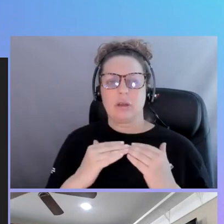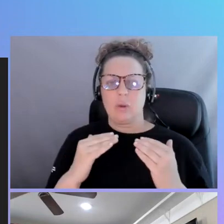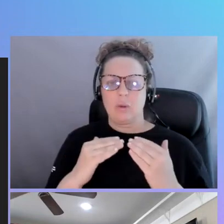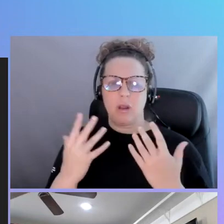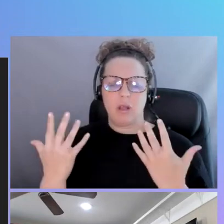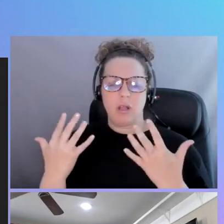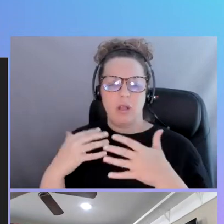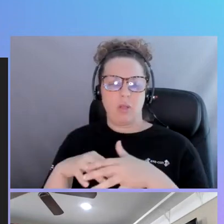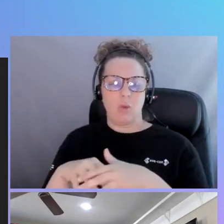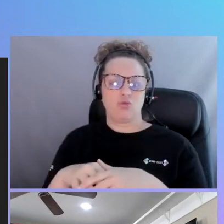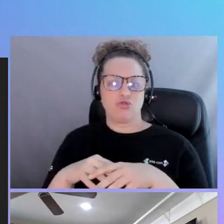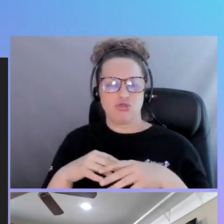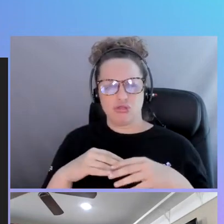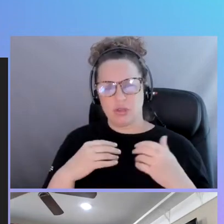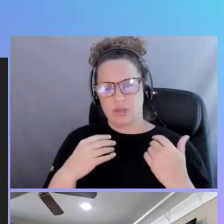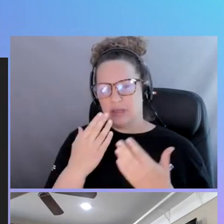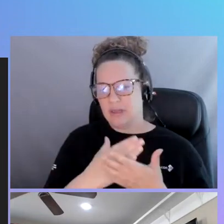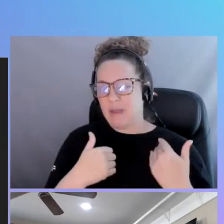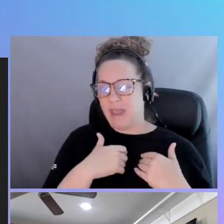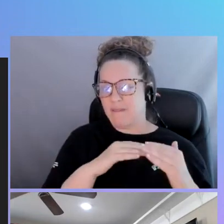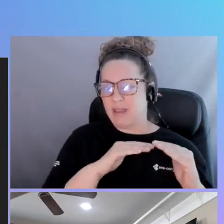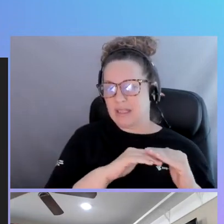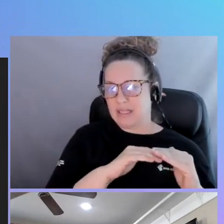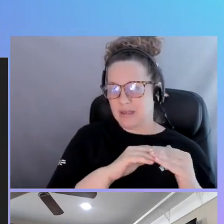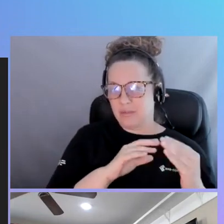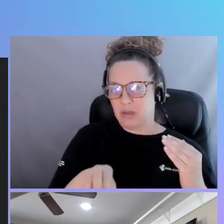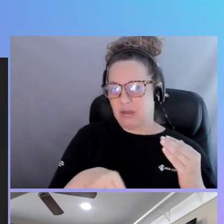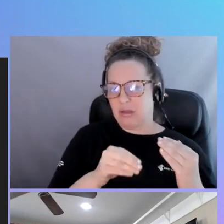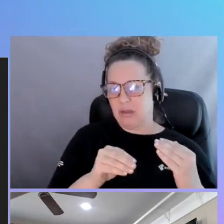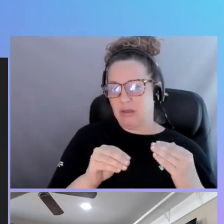inclusion, and some have accessibility on that acronym in